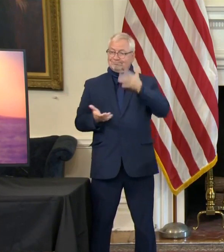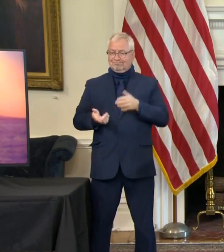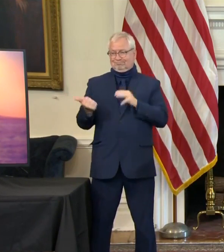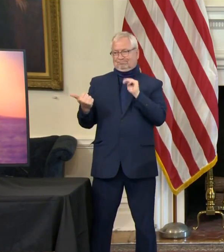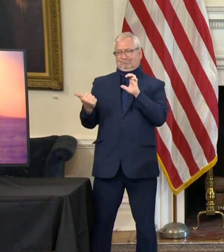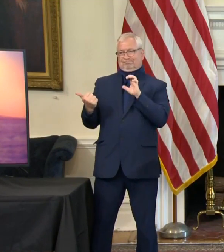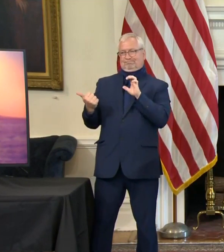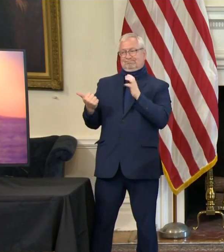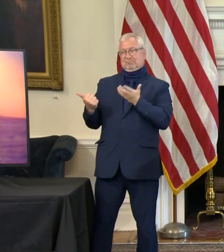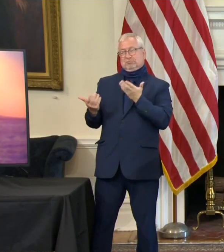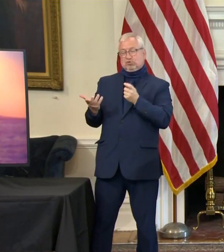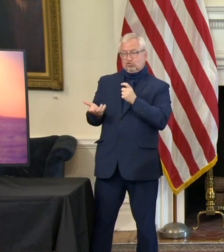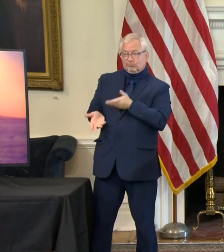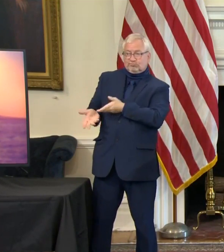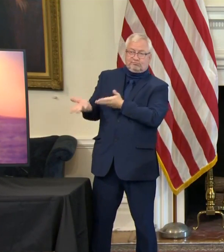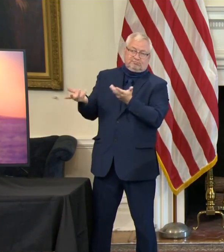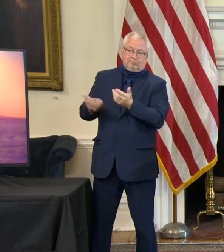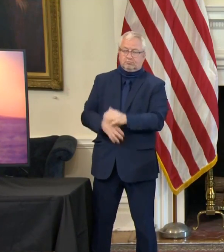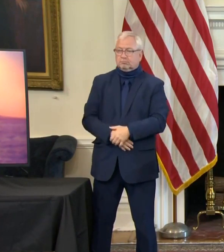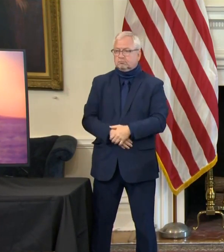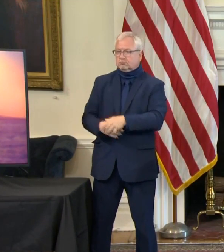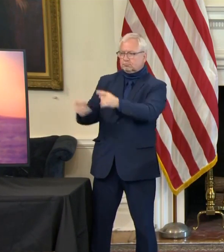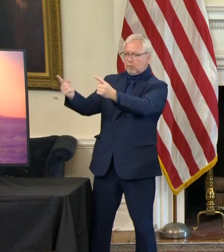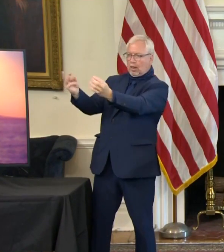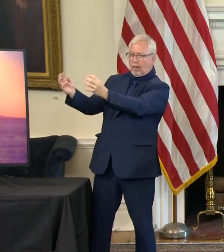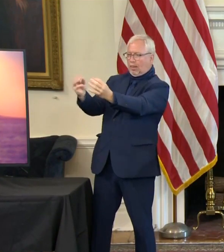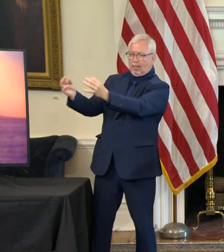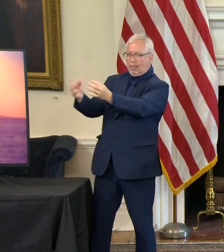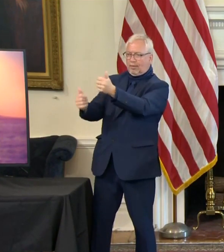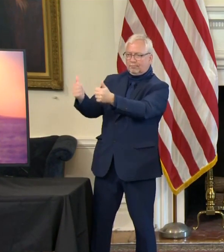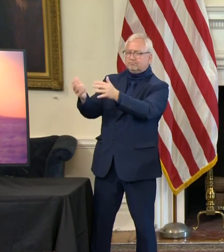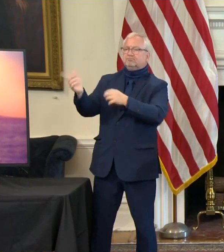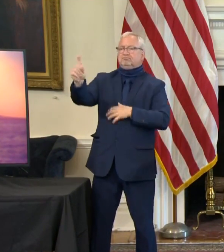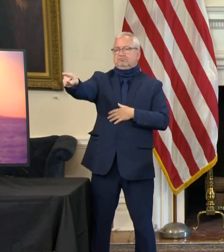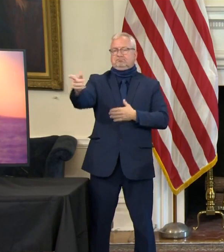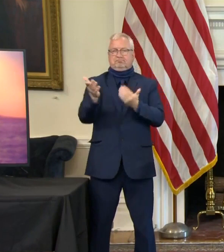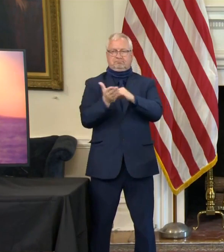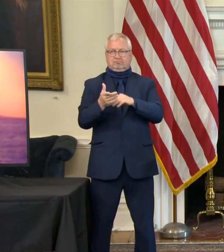I BELIEVE MONTGOMERY NOW IS THE ONLY ONE THAT IS NOT SET A DATE AND THEY PROBABLY NEED TO.